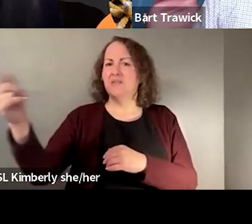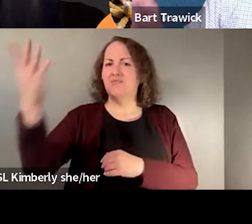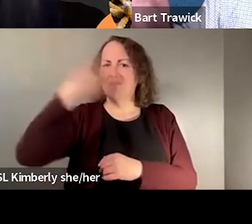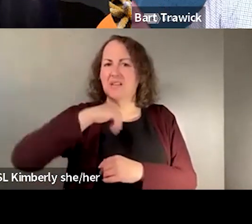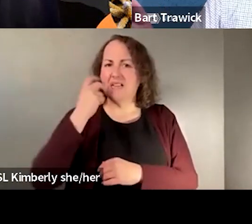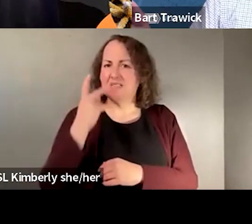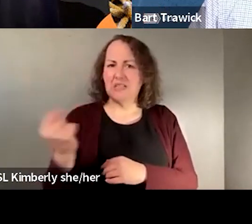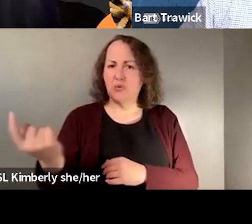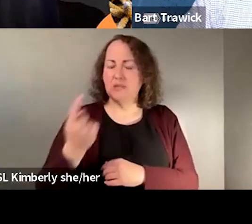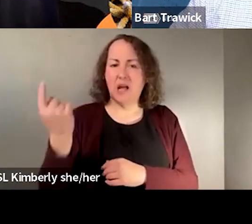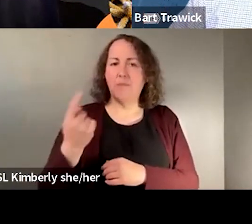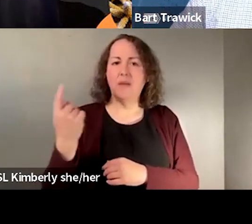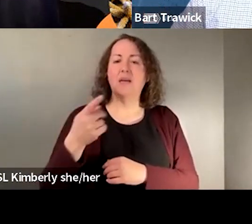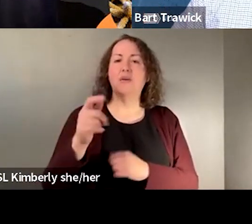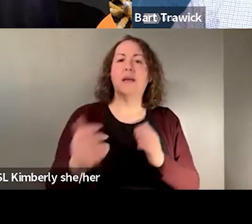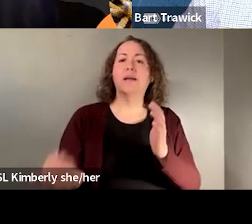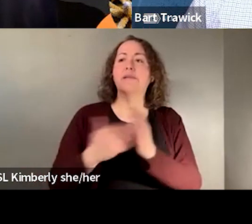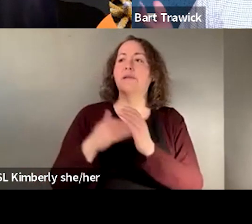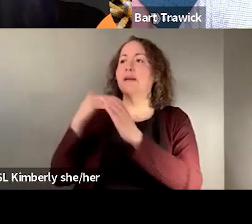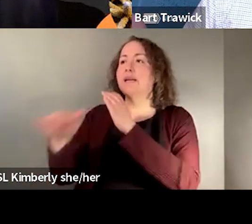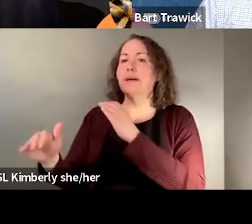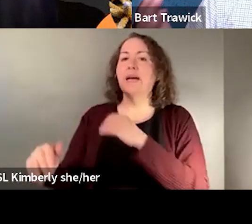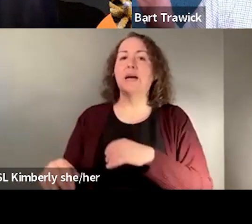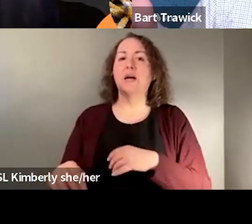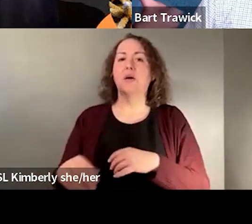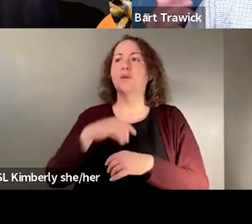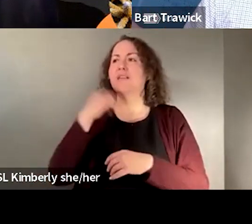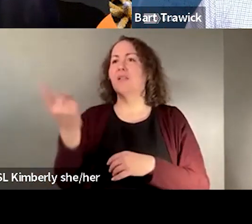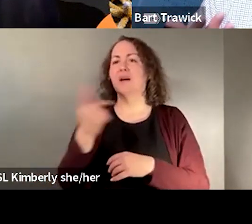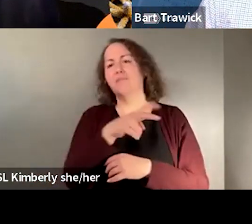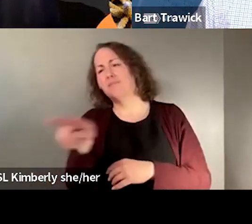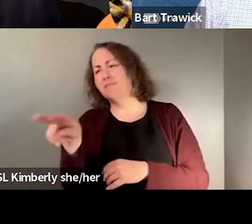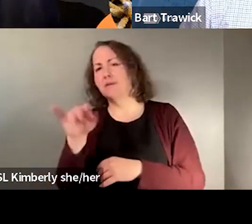You can resend the email or have them look in their junk. I don't know, maybe if they're a client --